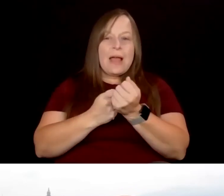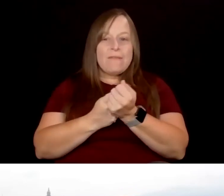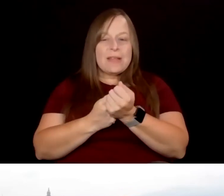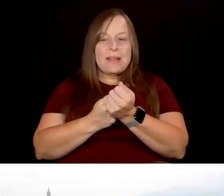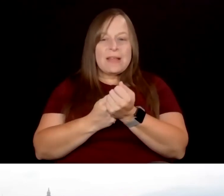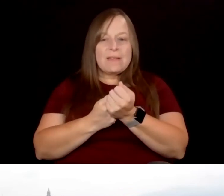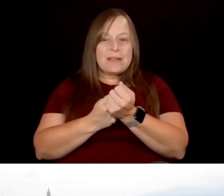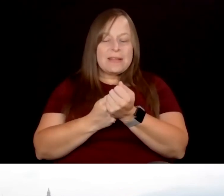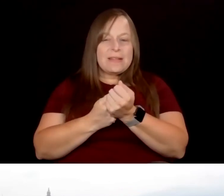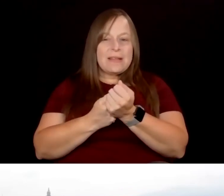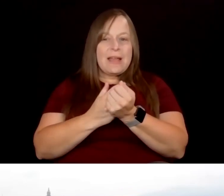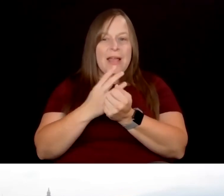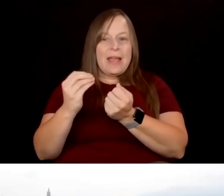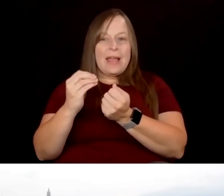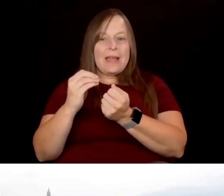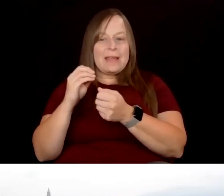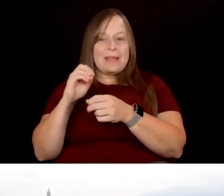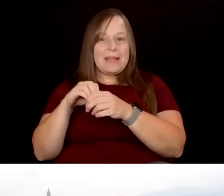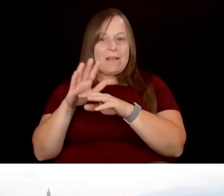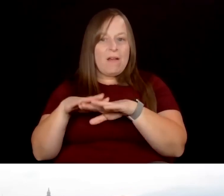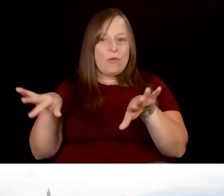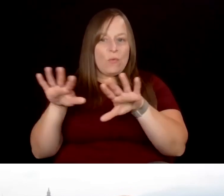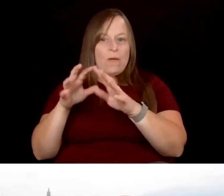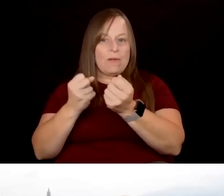homelessness advocates and on-the-ground advocacy work